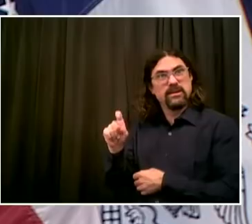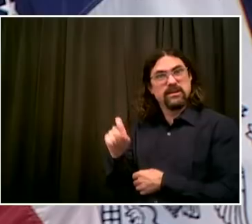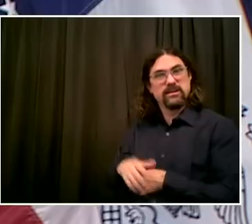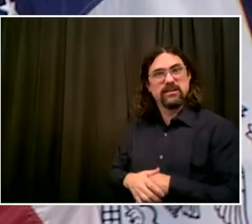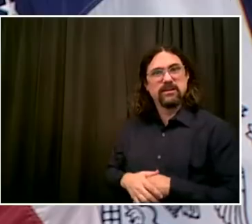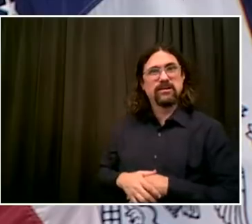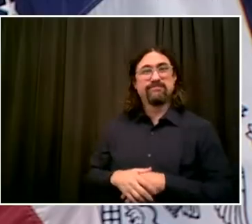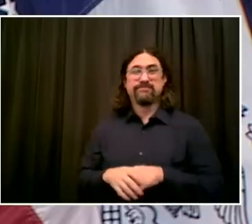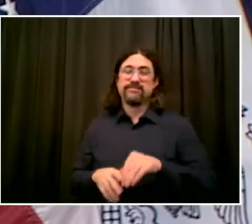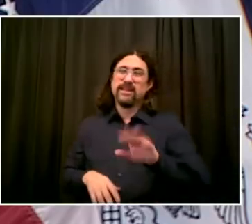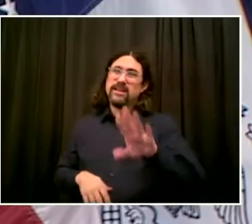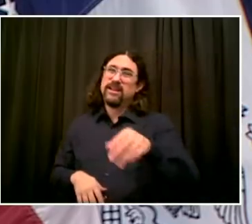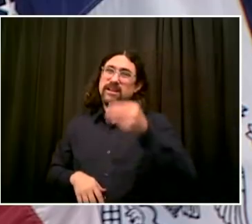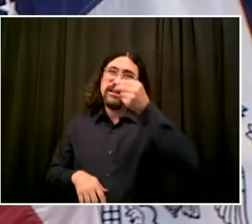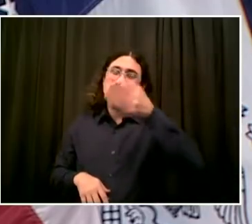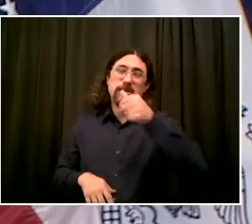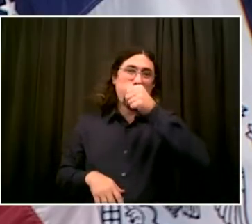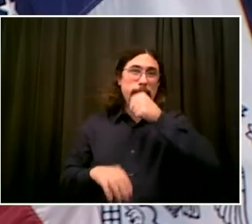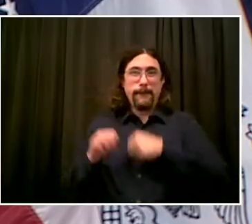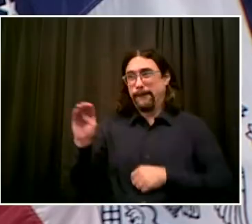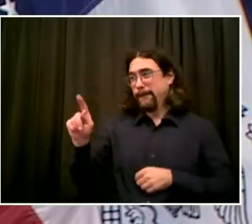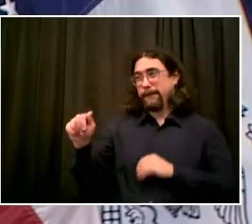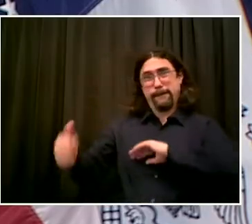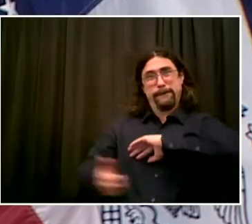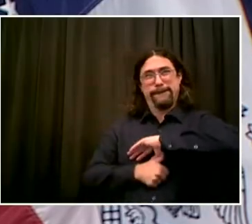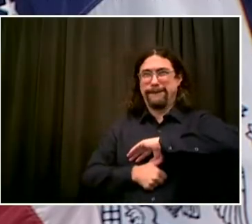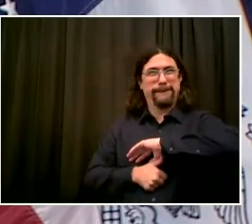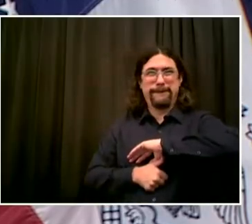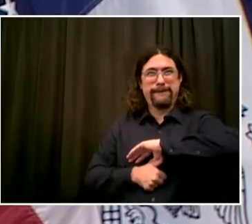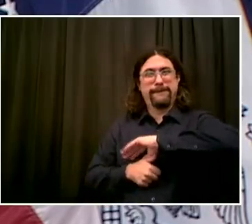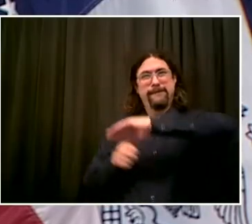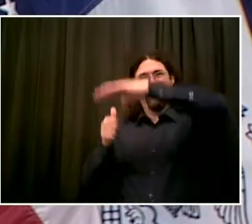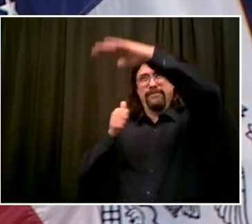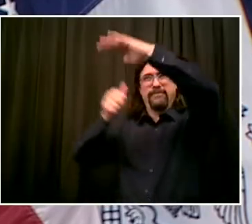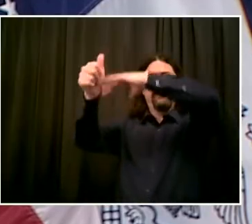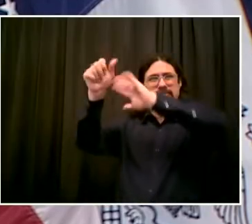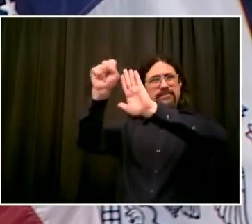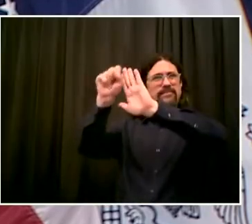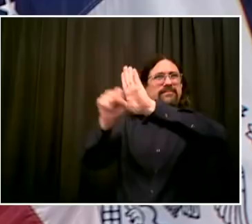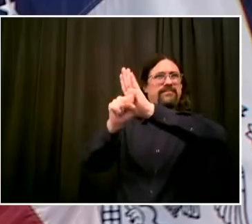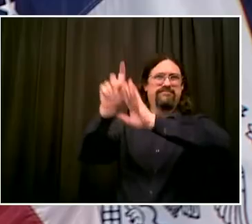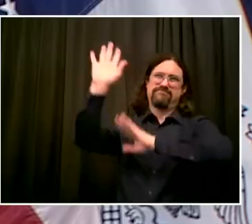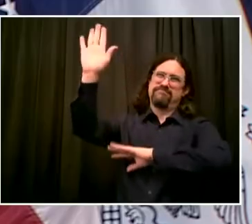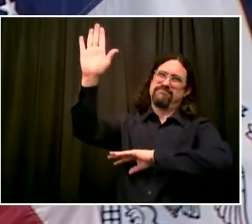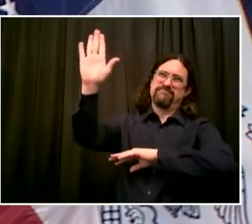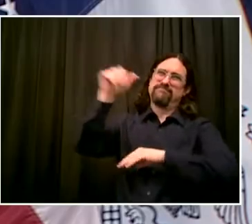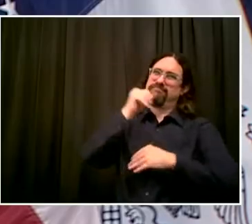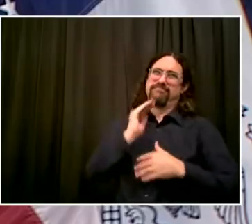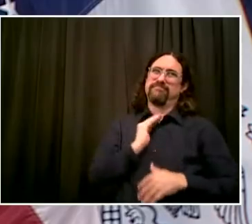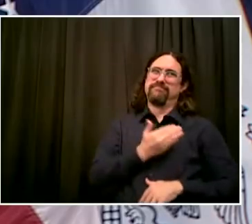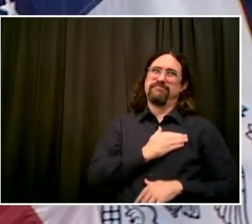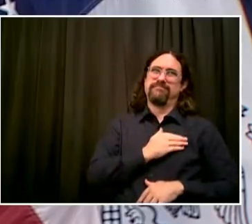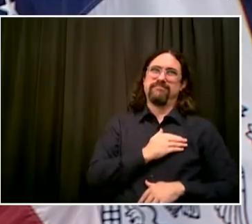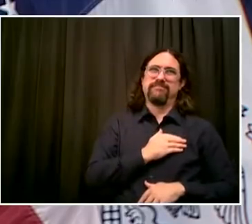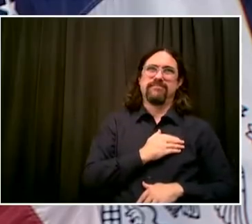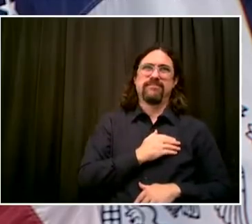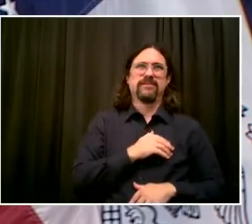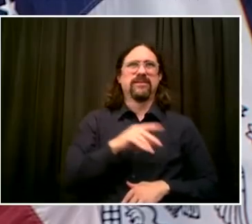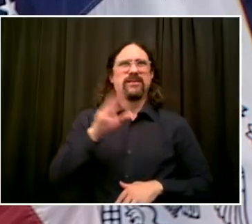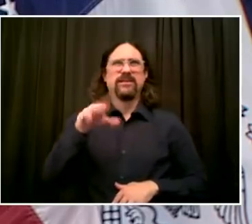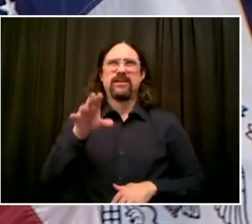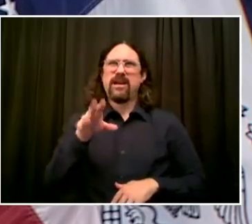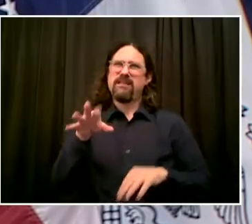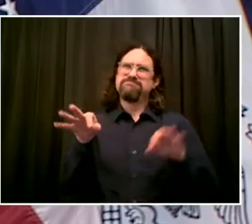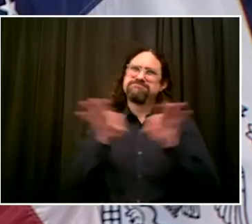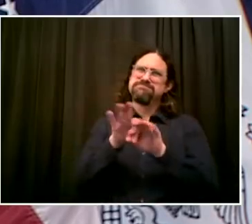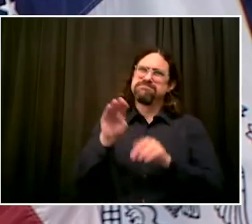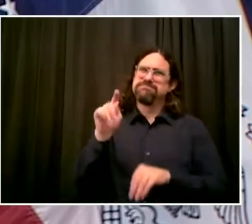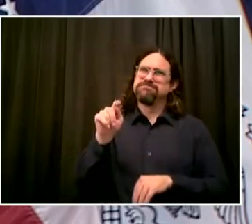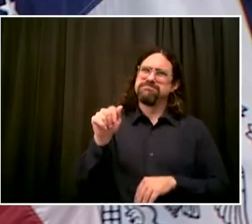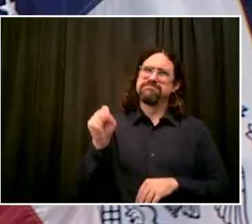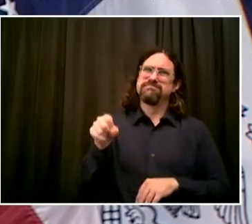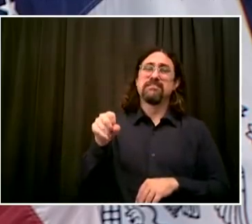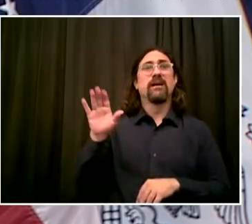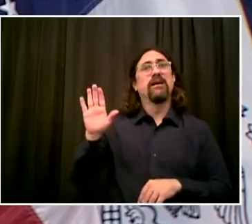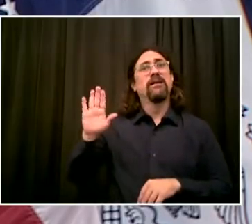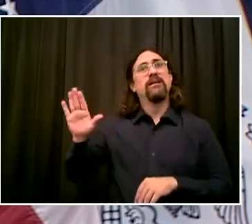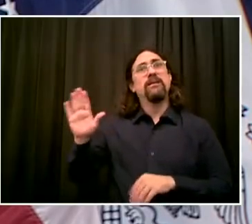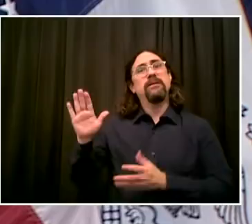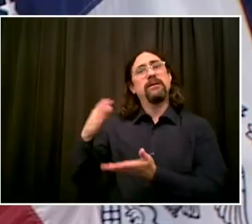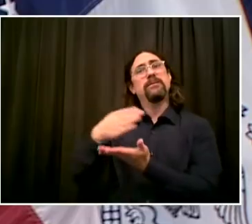IS A GREAT